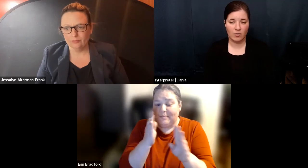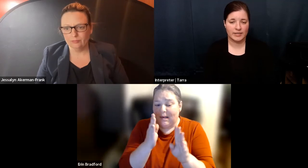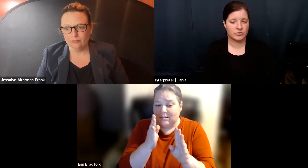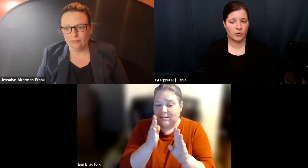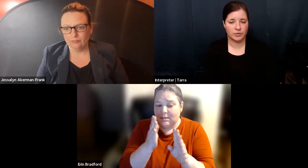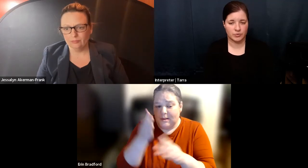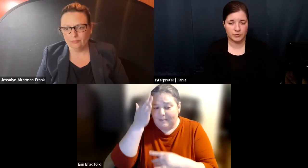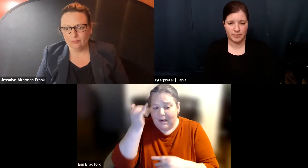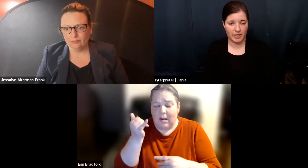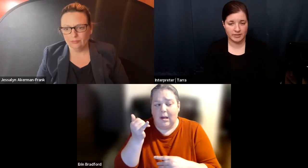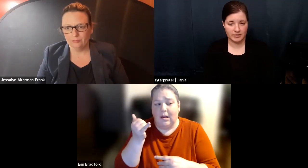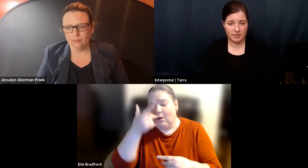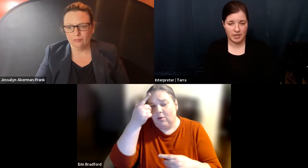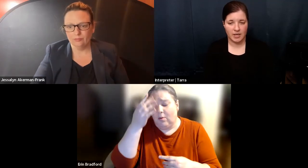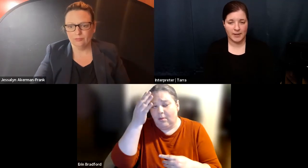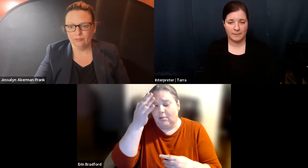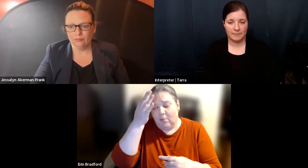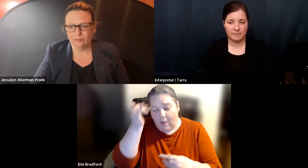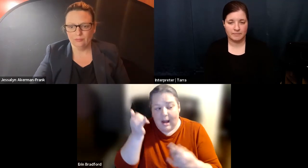This is Erin.